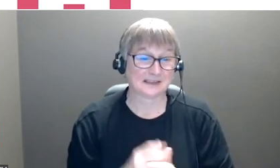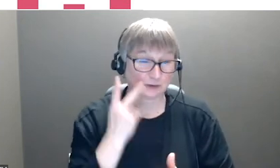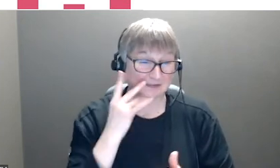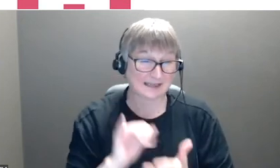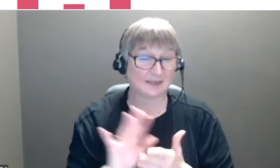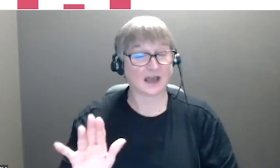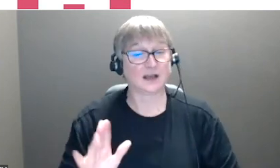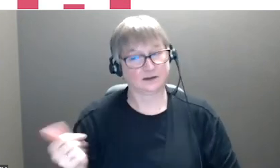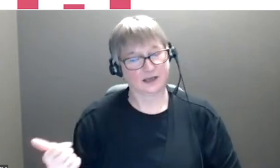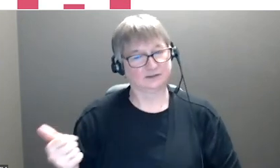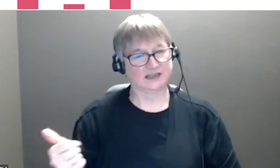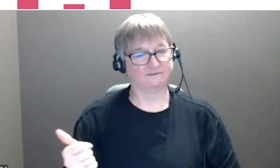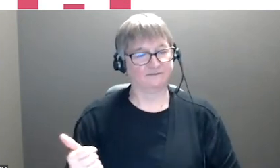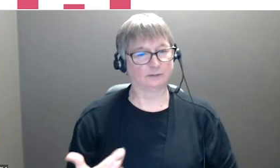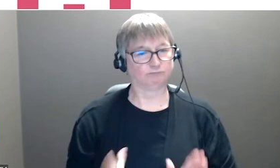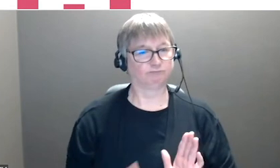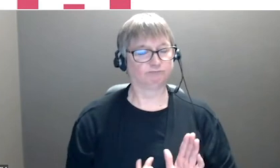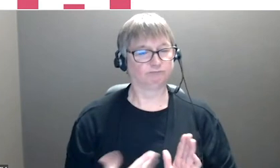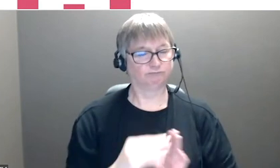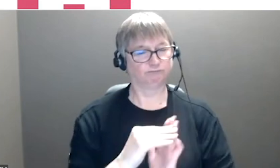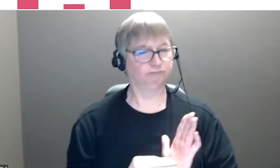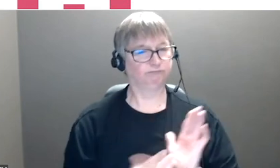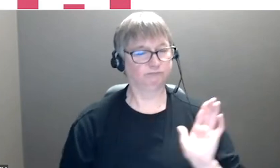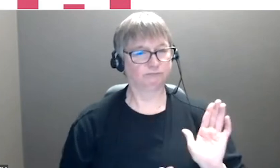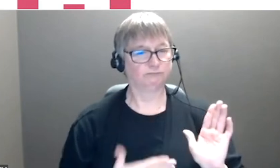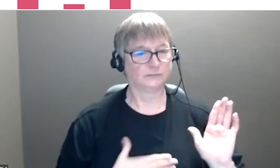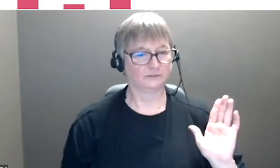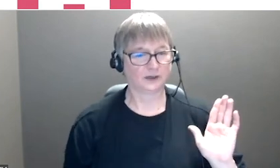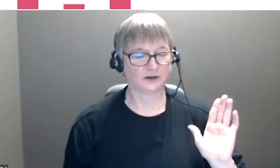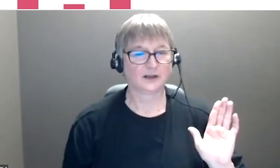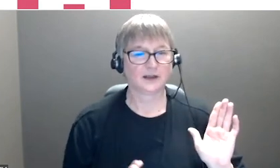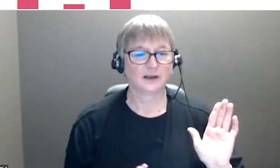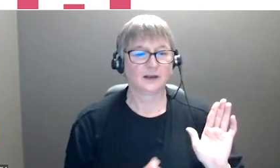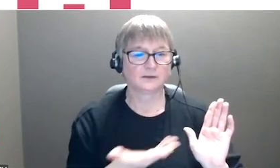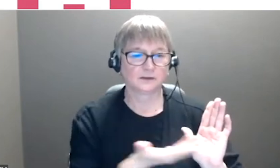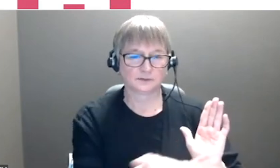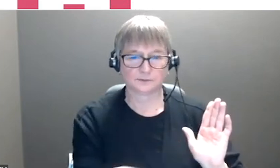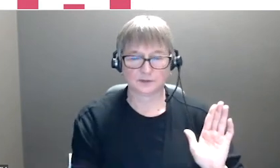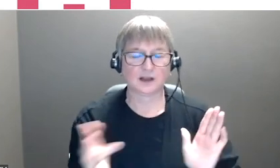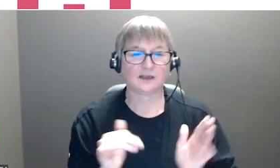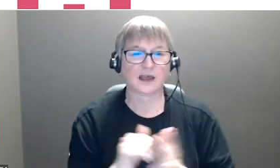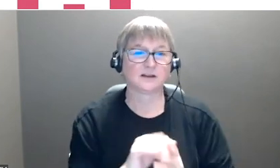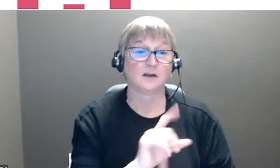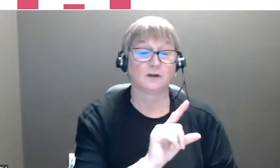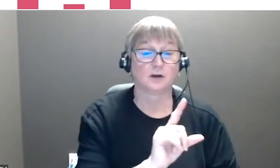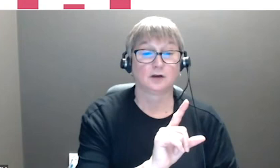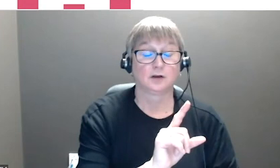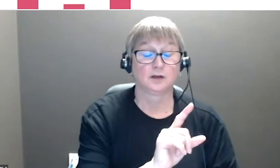disabilities self-declared by participants served during the 2018-19 fiscal year, mental health